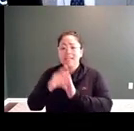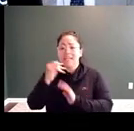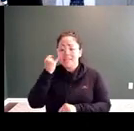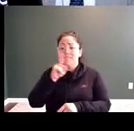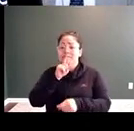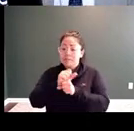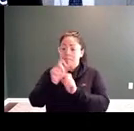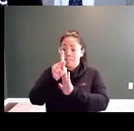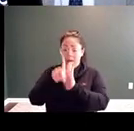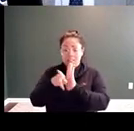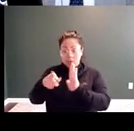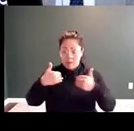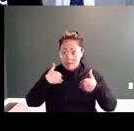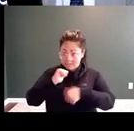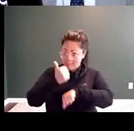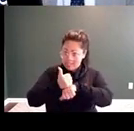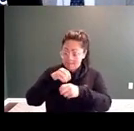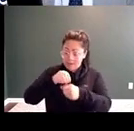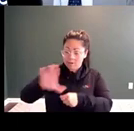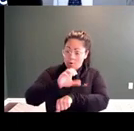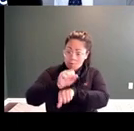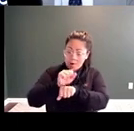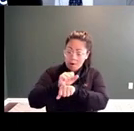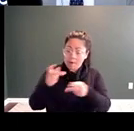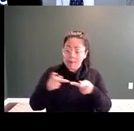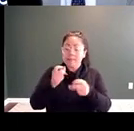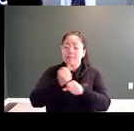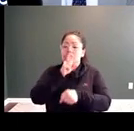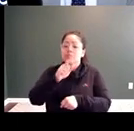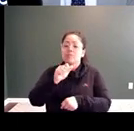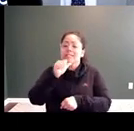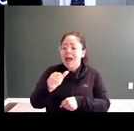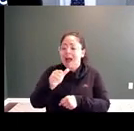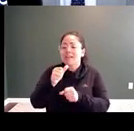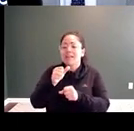are they adversely impacting a certain national origin?